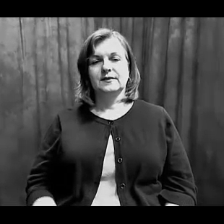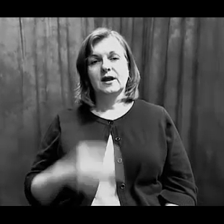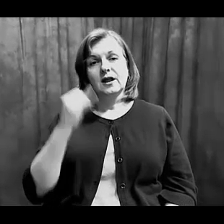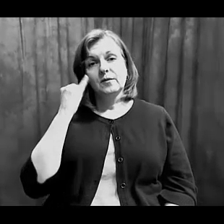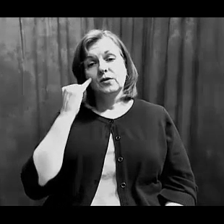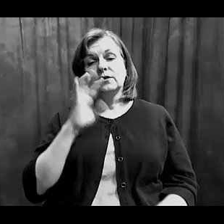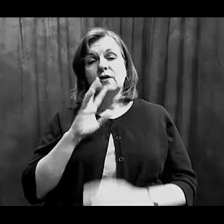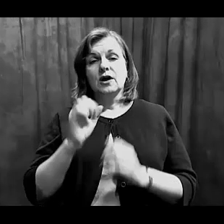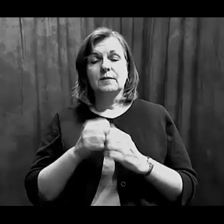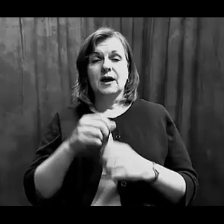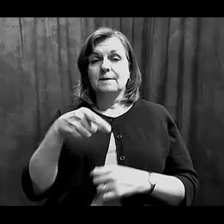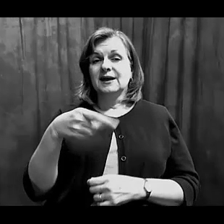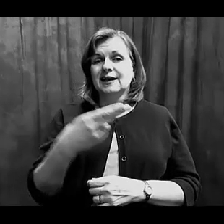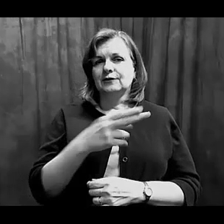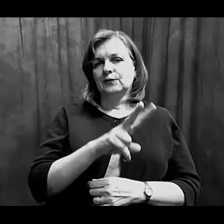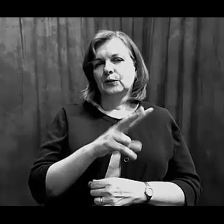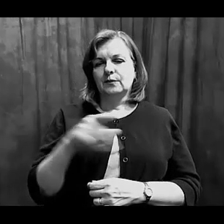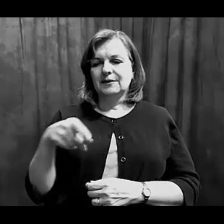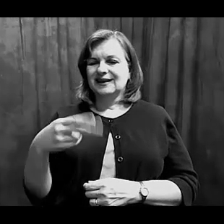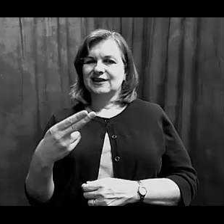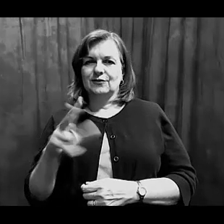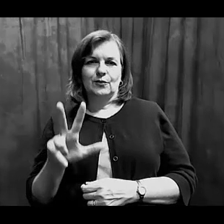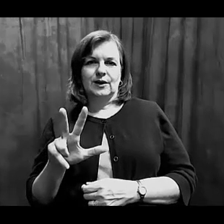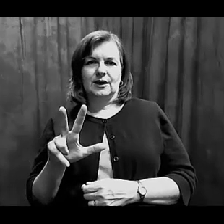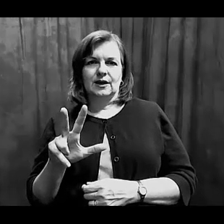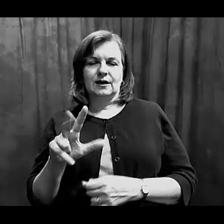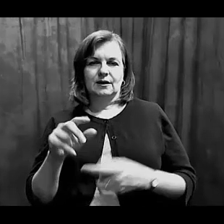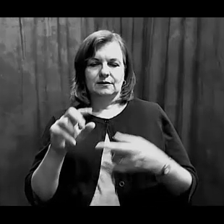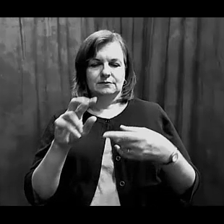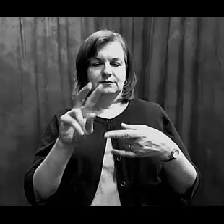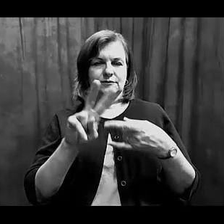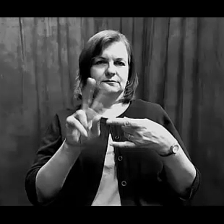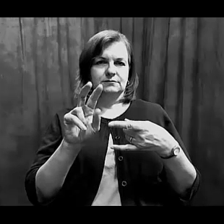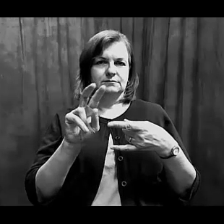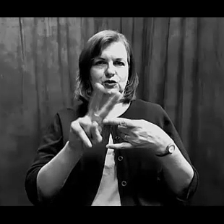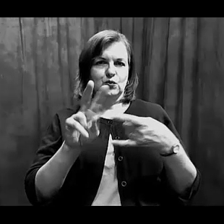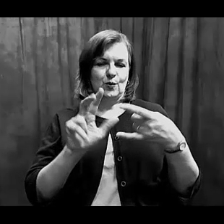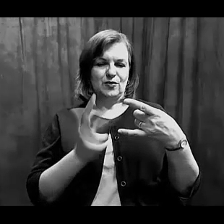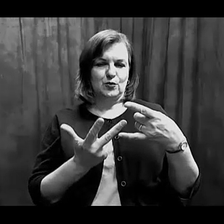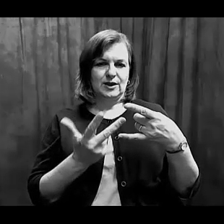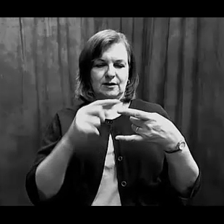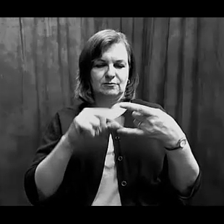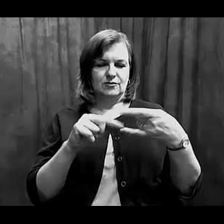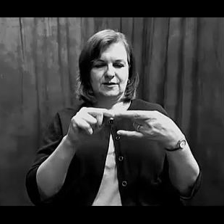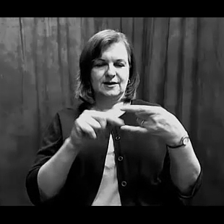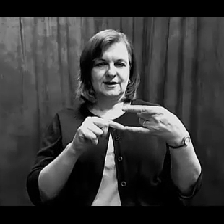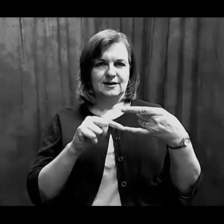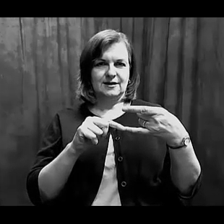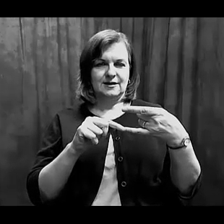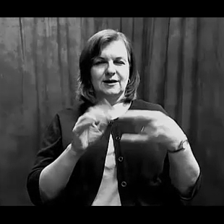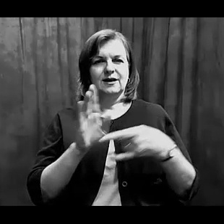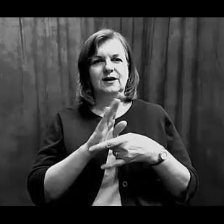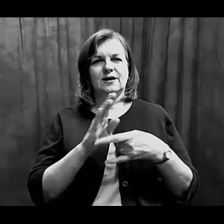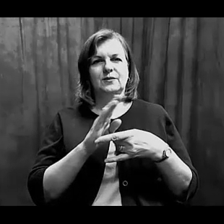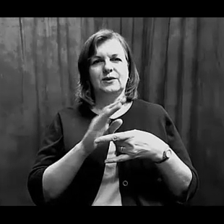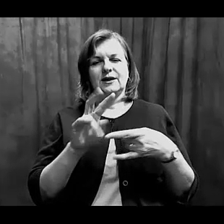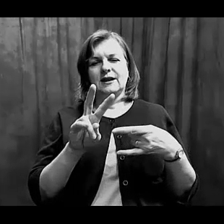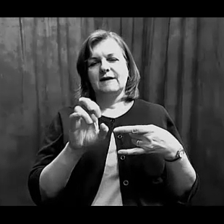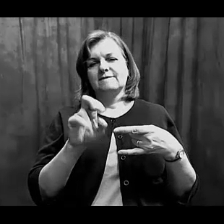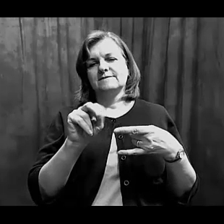meaning that we may talk about pH of 2 or pH of 3 -- but that actually on our scale means that